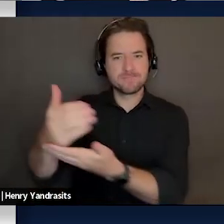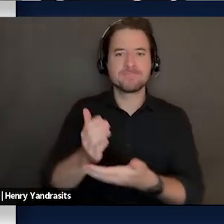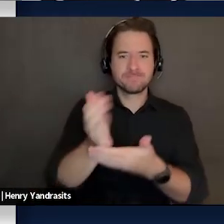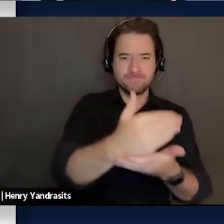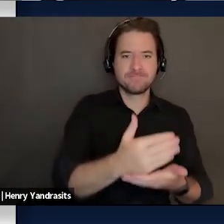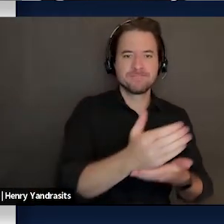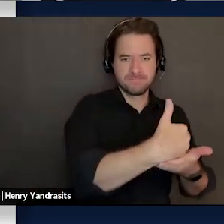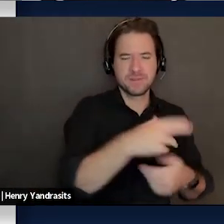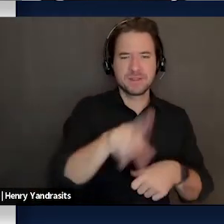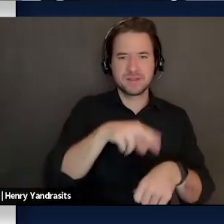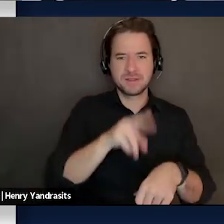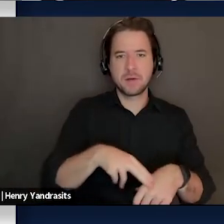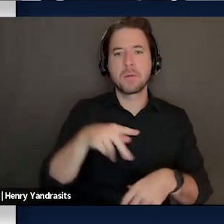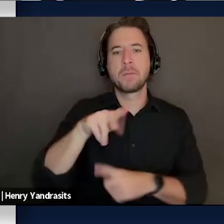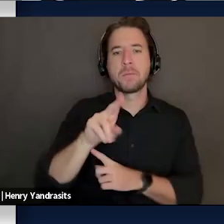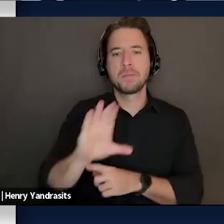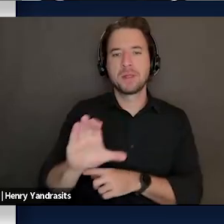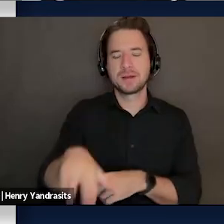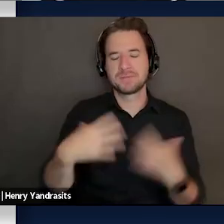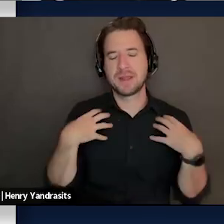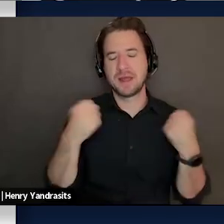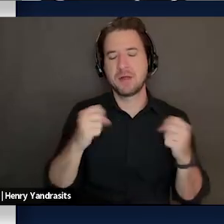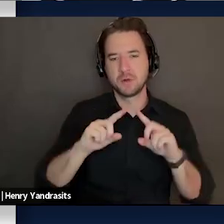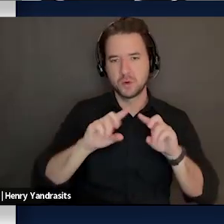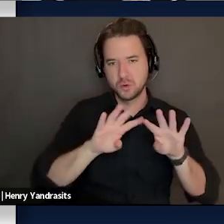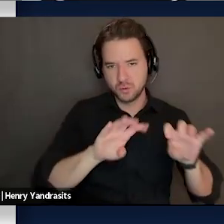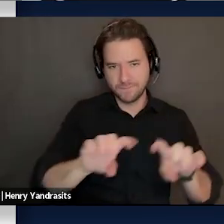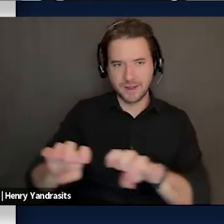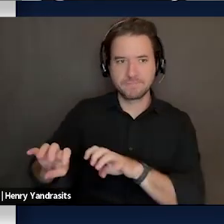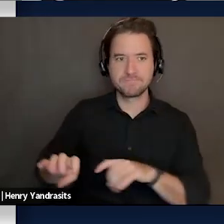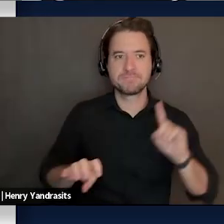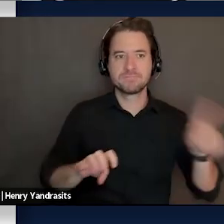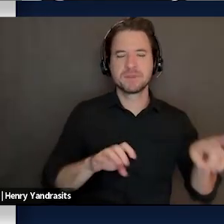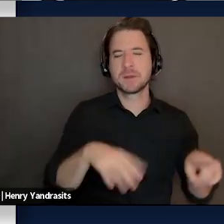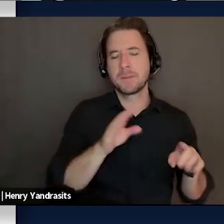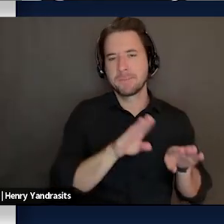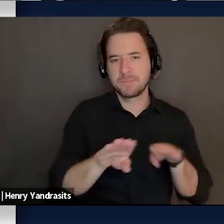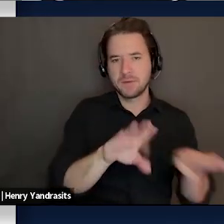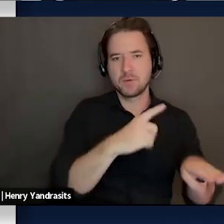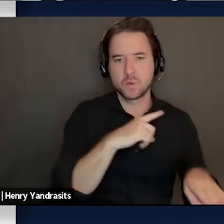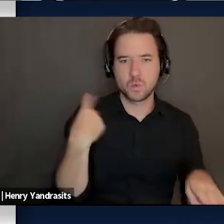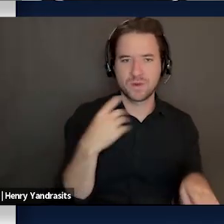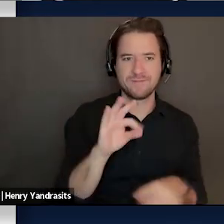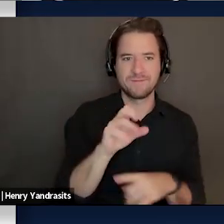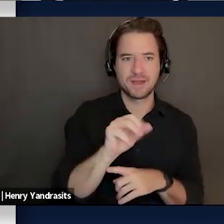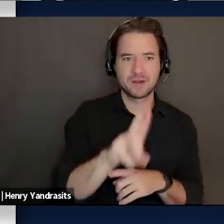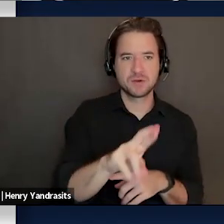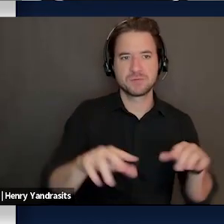And that includes the behavioral risk factor surveillance System, also referred to as BRFSS